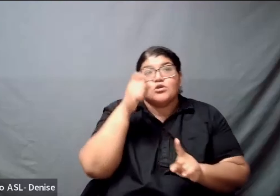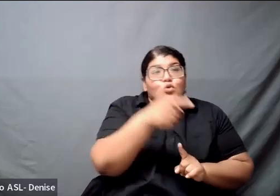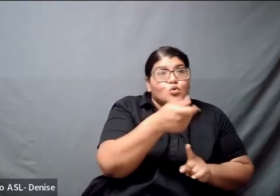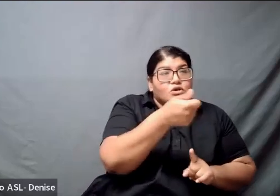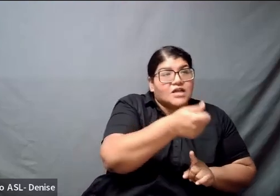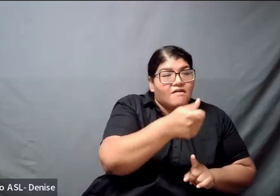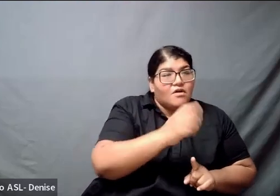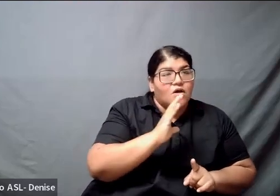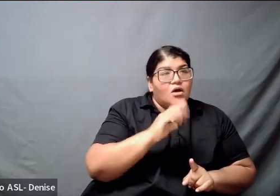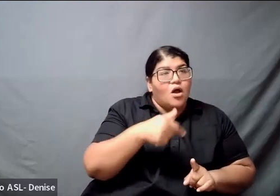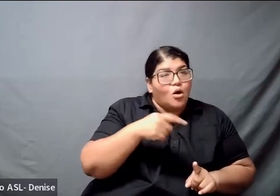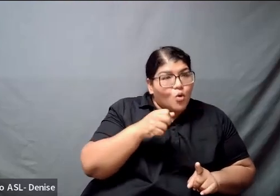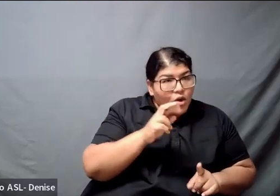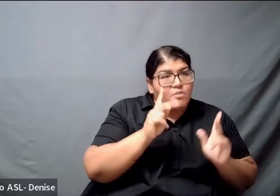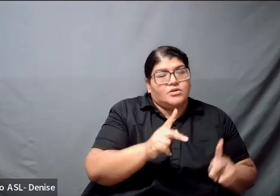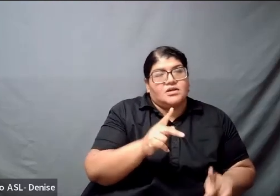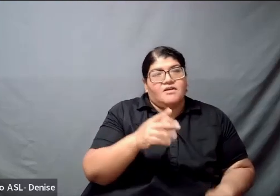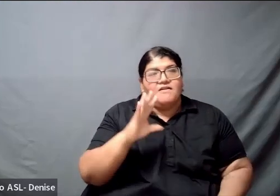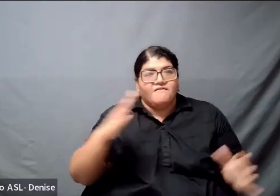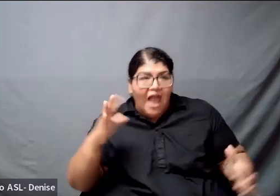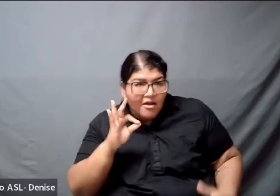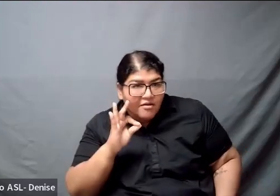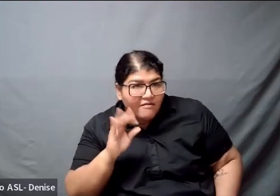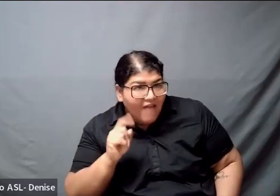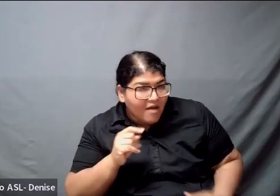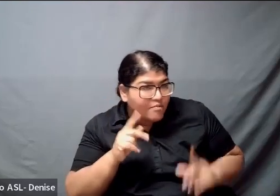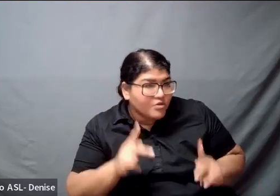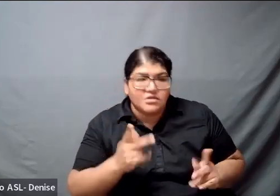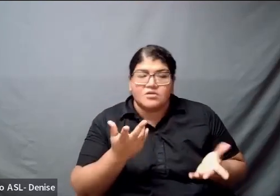or any of the pieces of you that have made it more